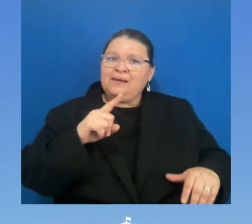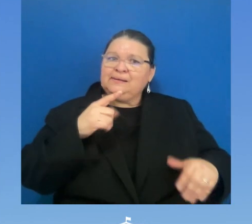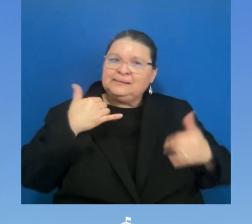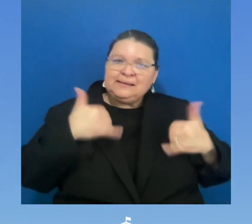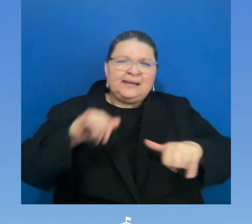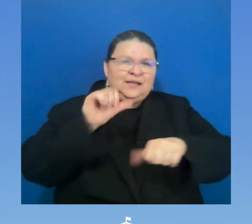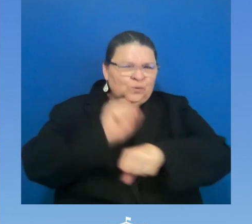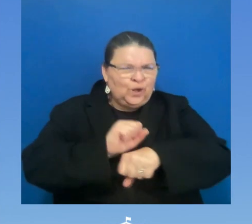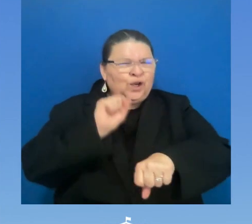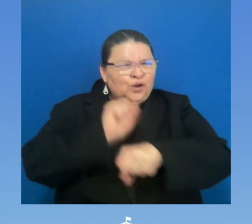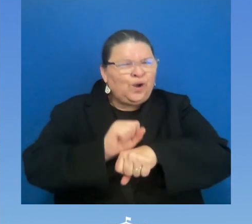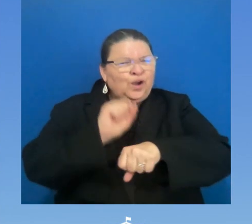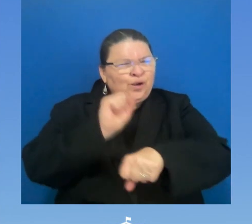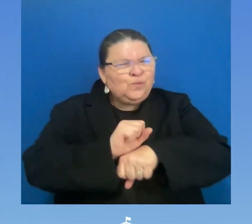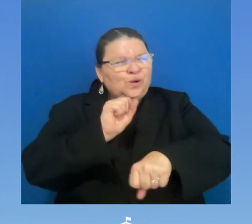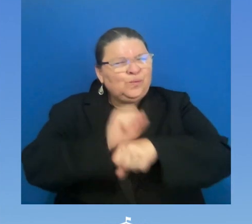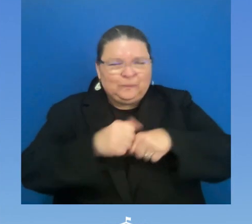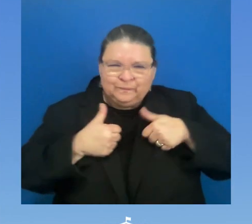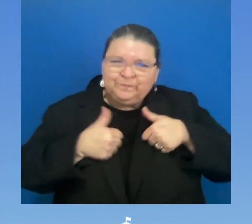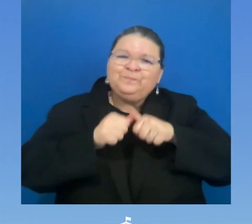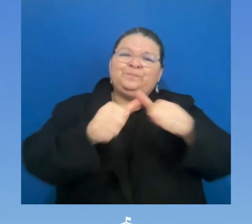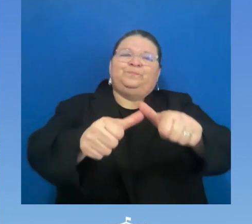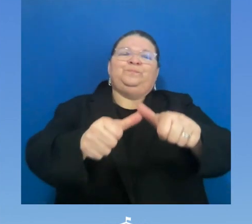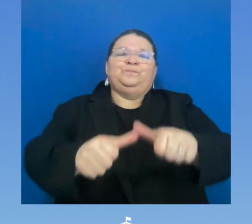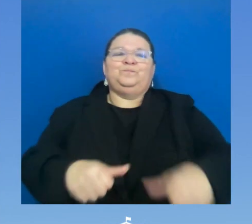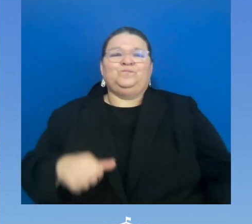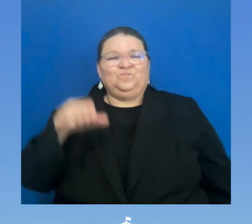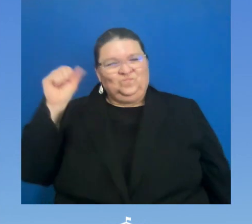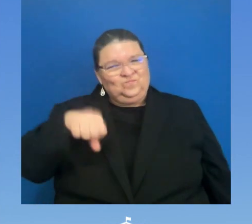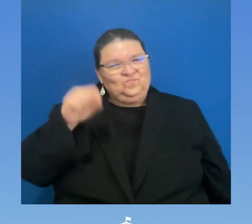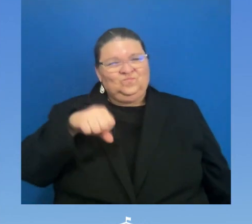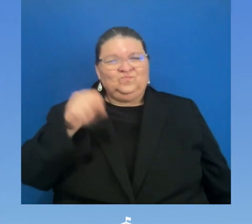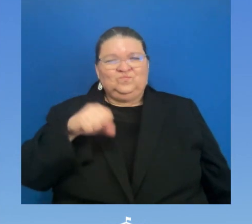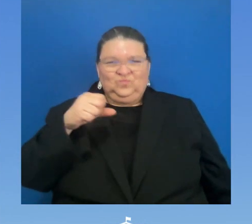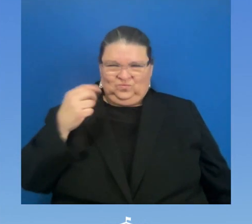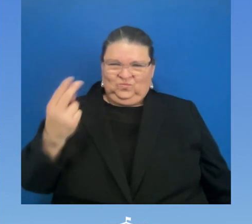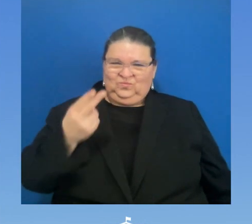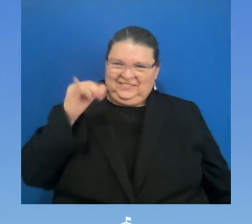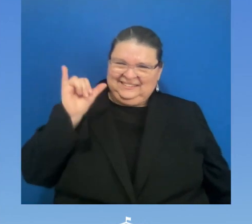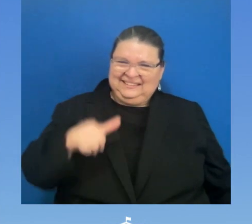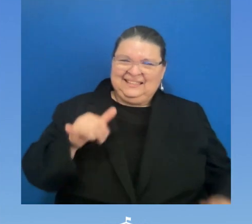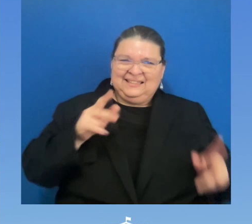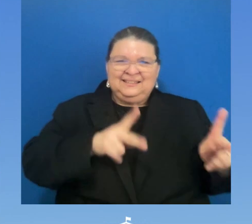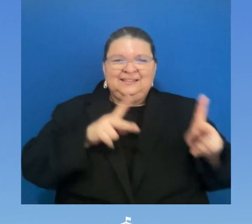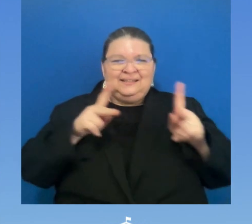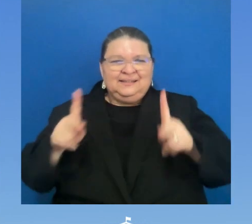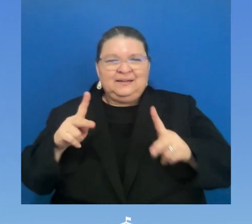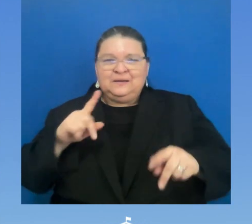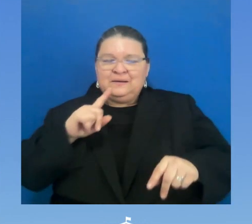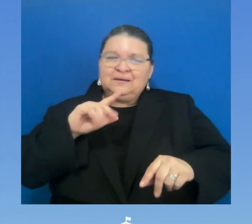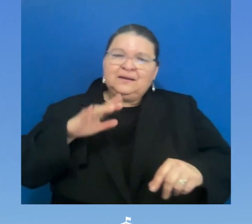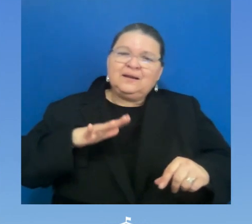When you used the analogy of the machete, I was just thinking: I think that's so accurate. You guys had the machete, you have a sword,